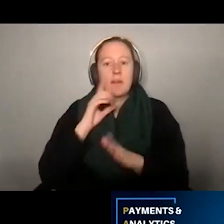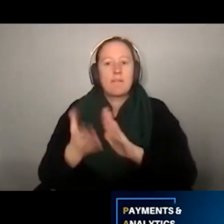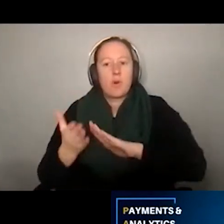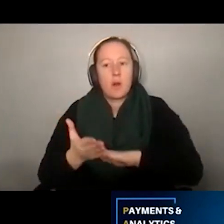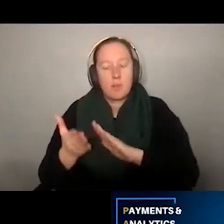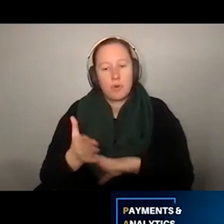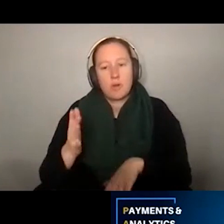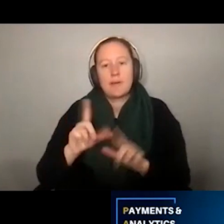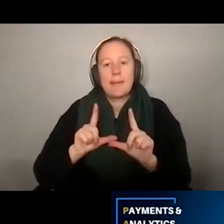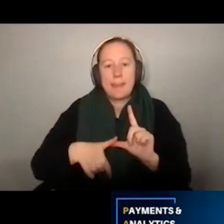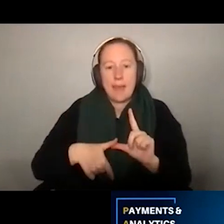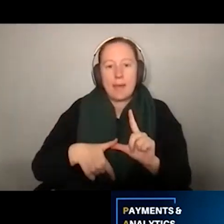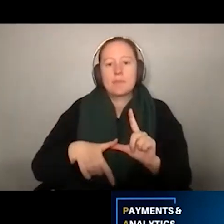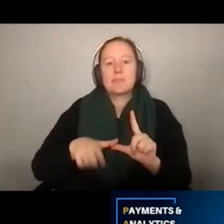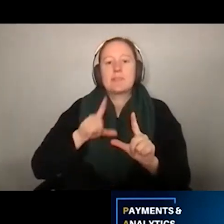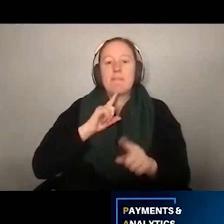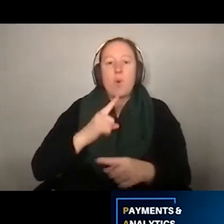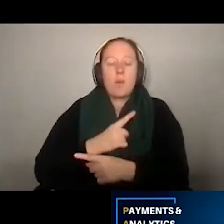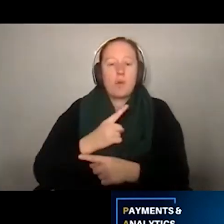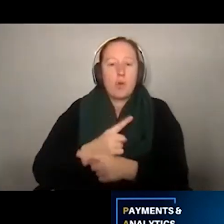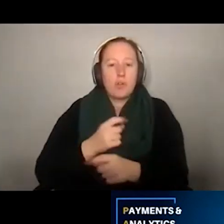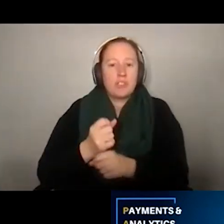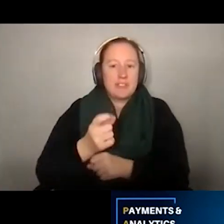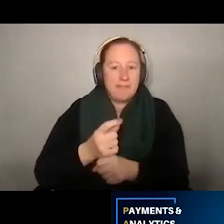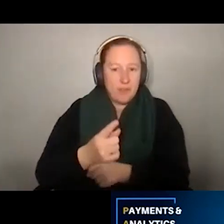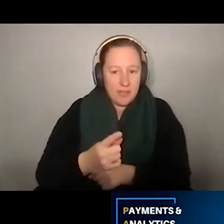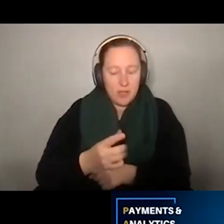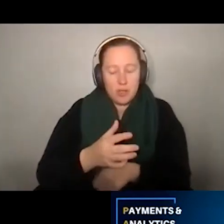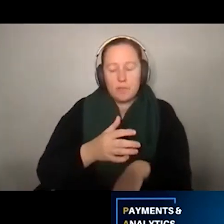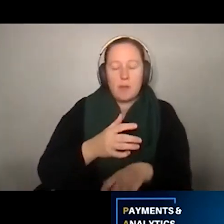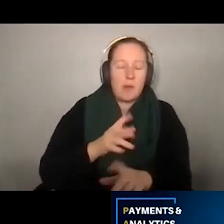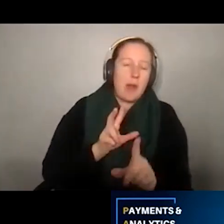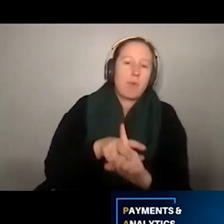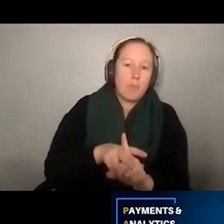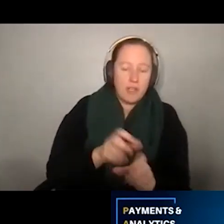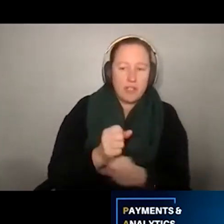in appropriations each year. That means it can change,